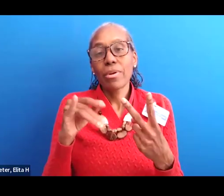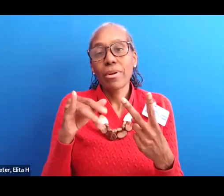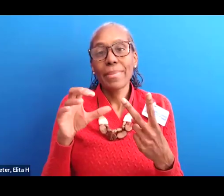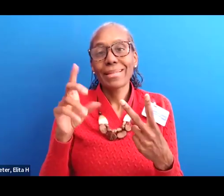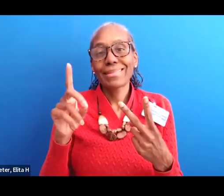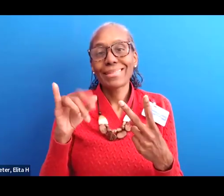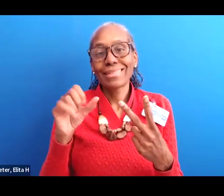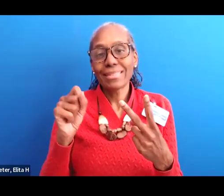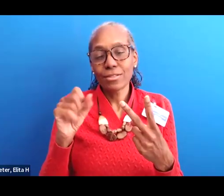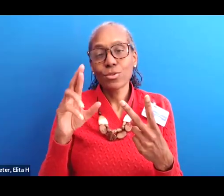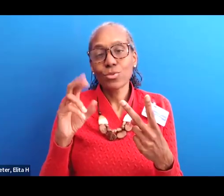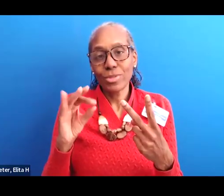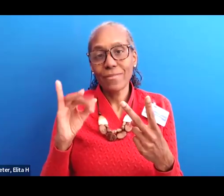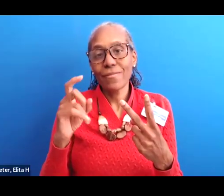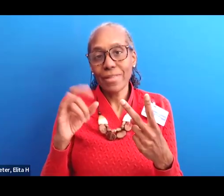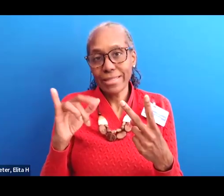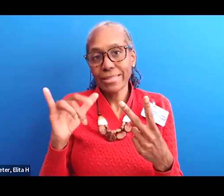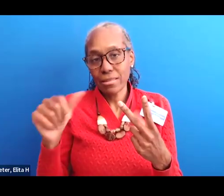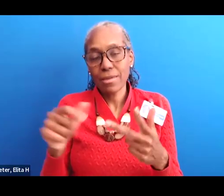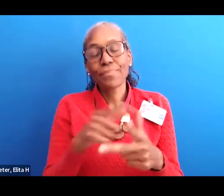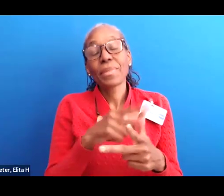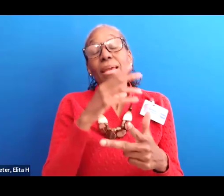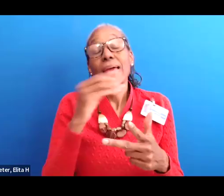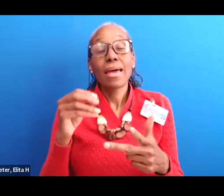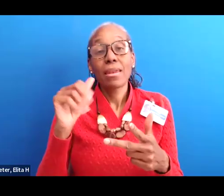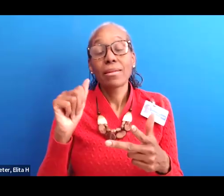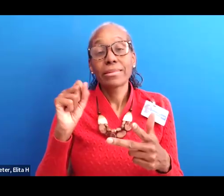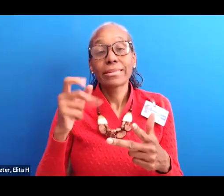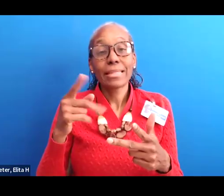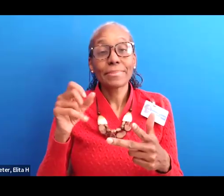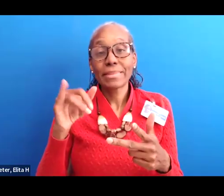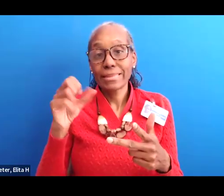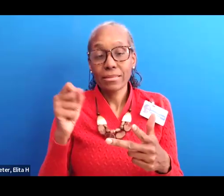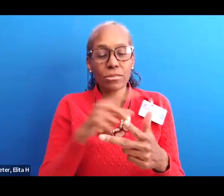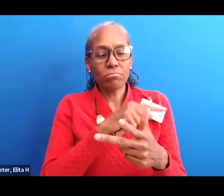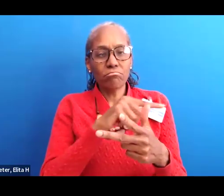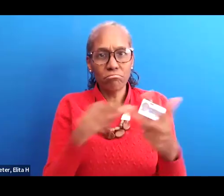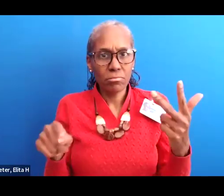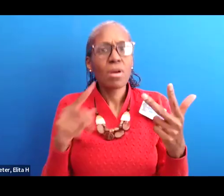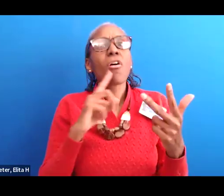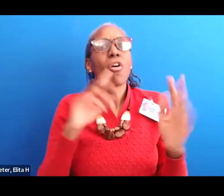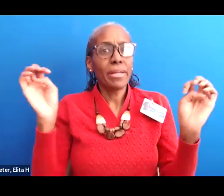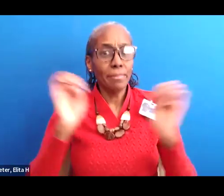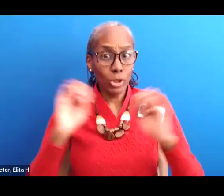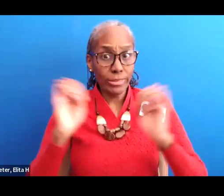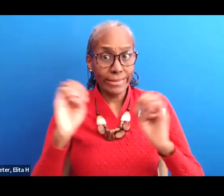These are three situations that are emergency situations. A lot of times maybe you might go to the hospital, you